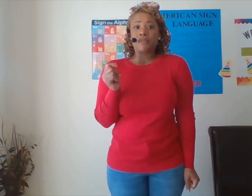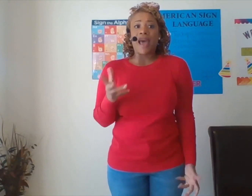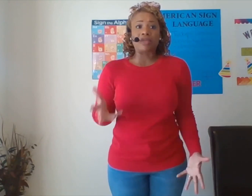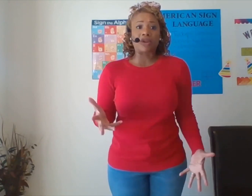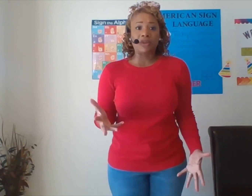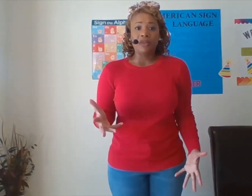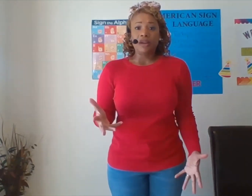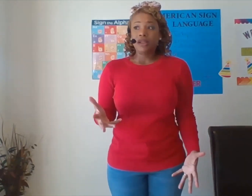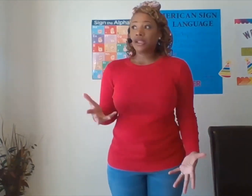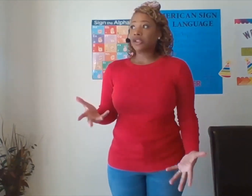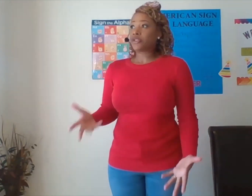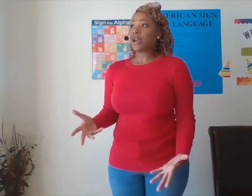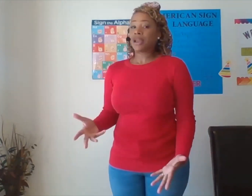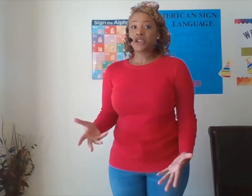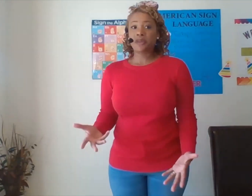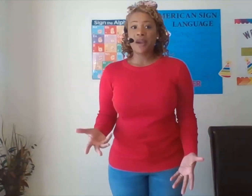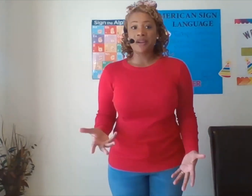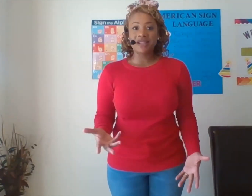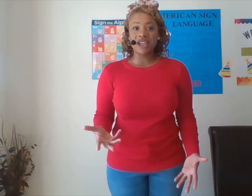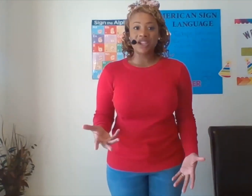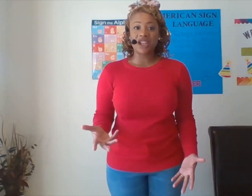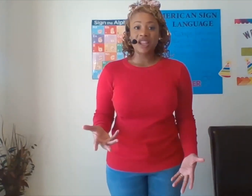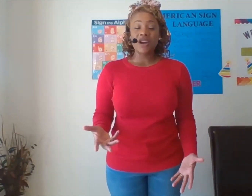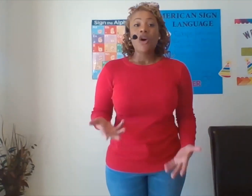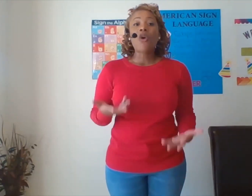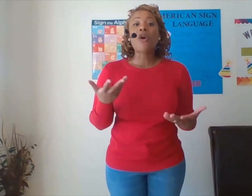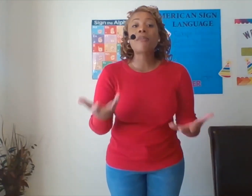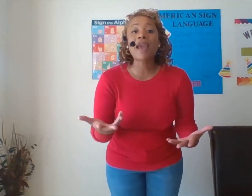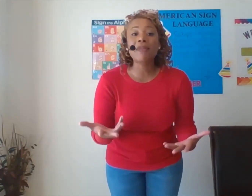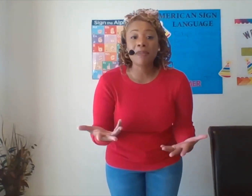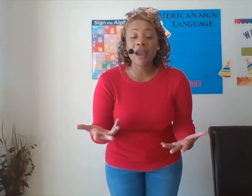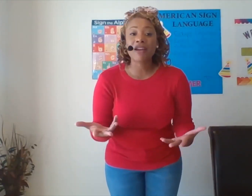the bathroom and you're trying to get your parents attention or maybe parents